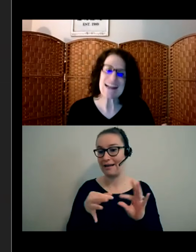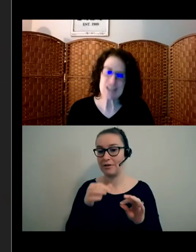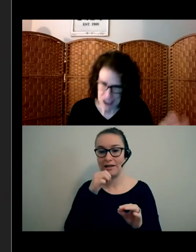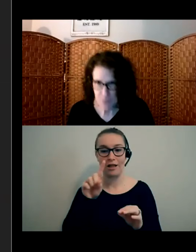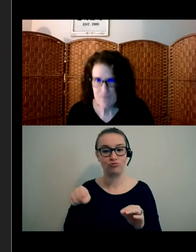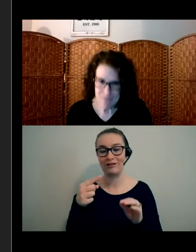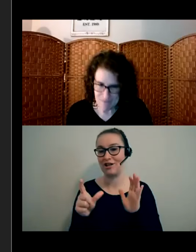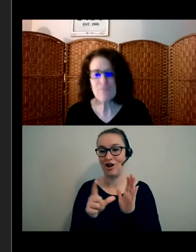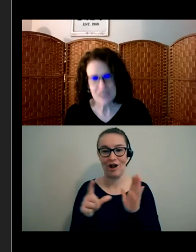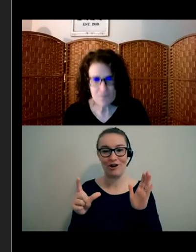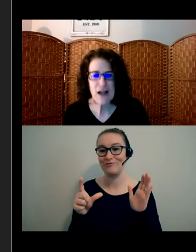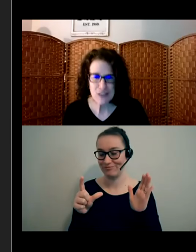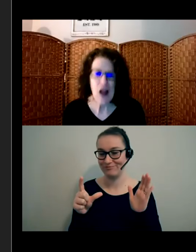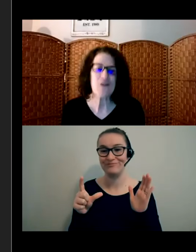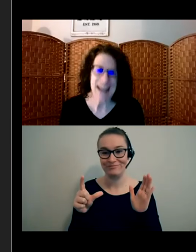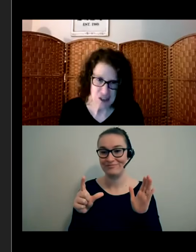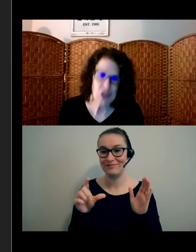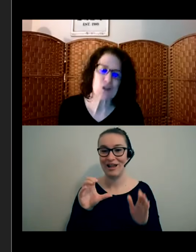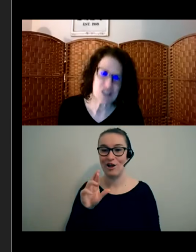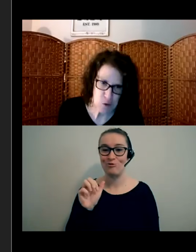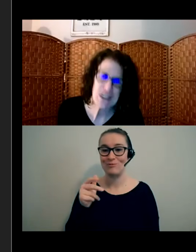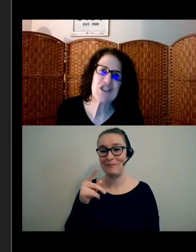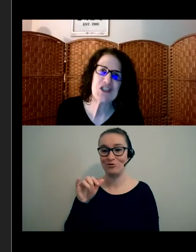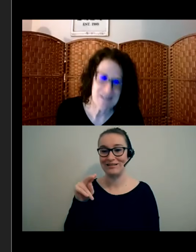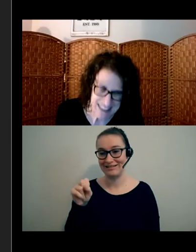And she spelled out National Association of the Deaf.